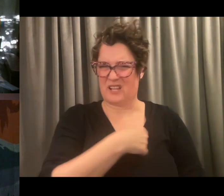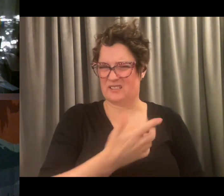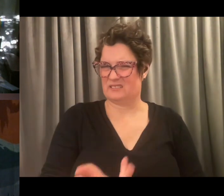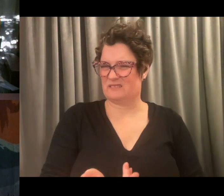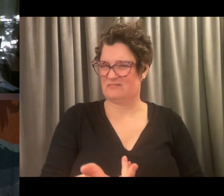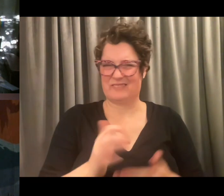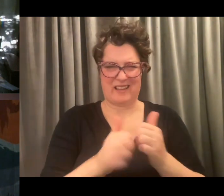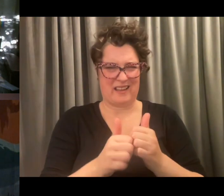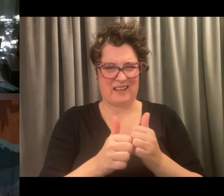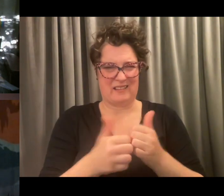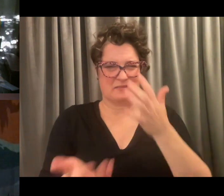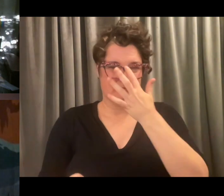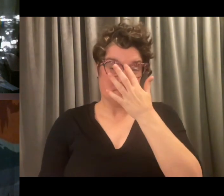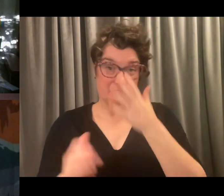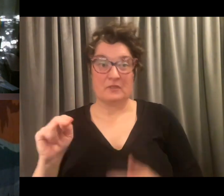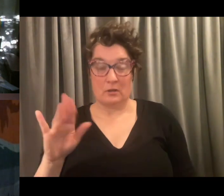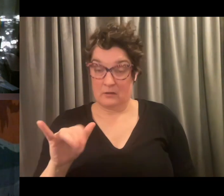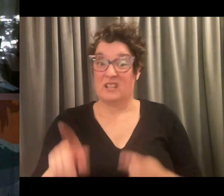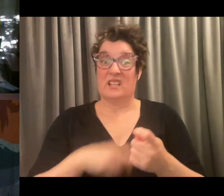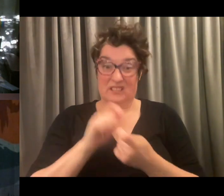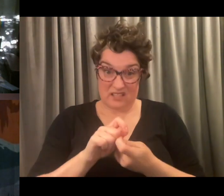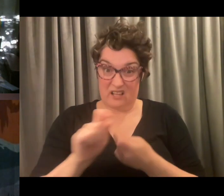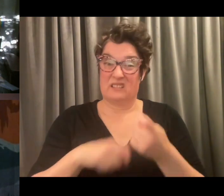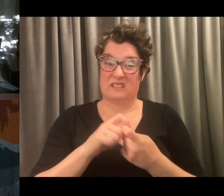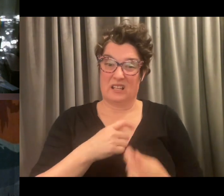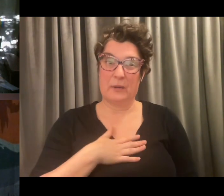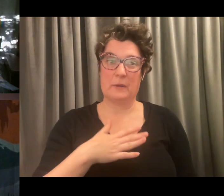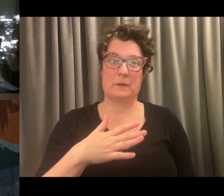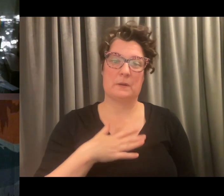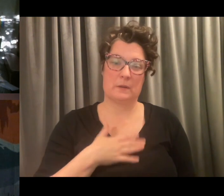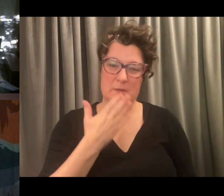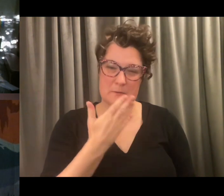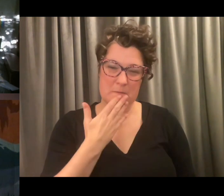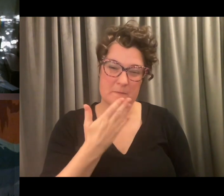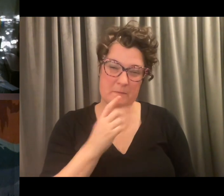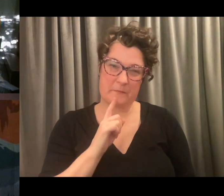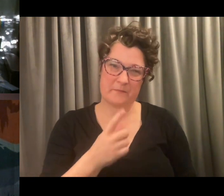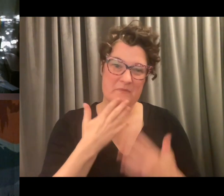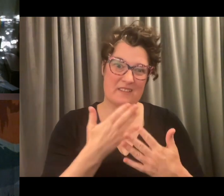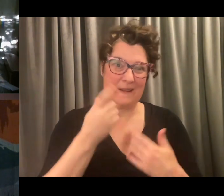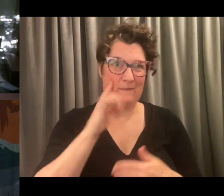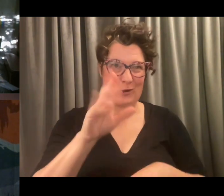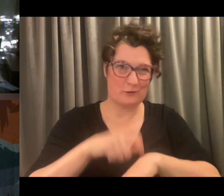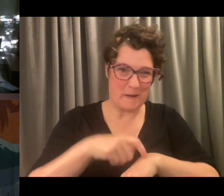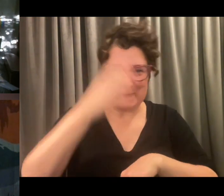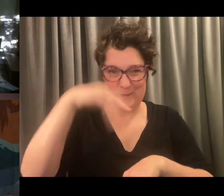Thank you, Never. I so appreciate your time. I know that you have other things to do. You're in the middle of a move. This is so special.